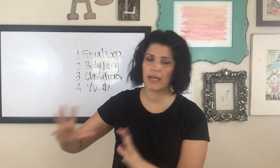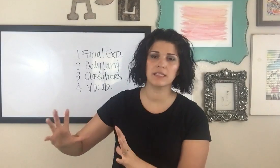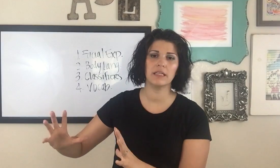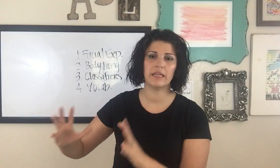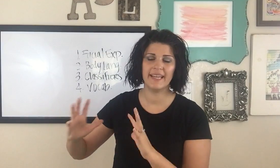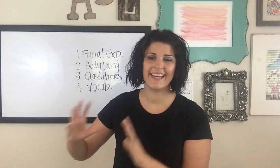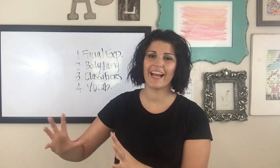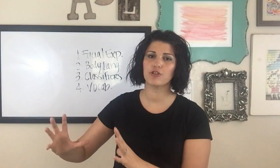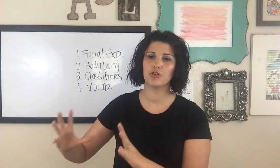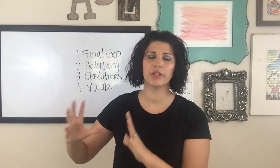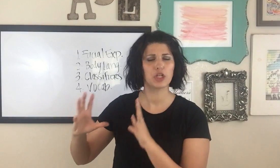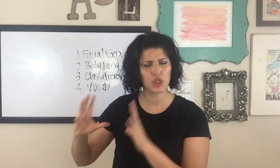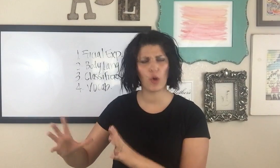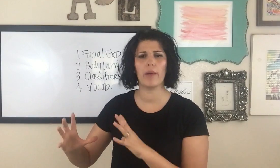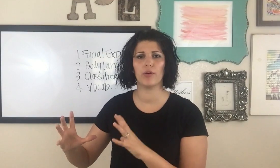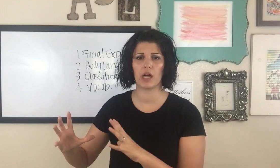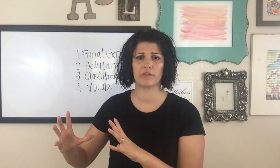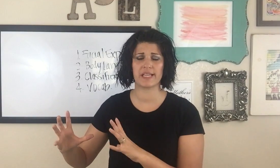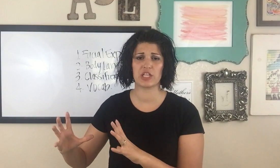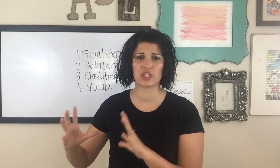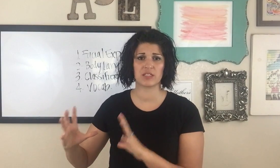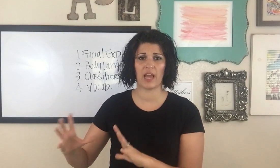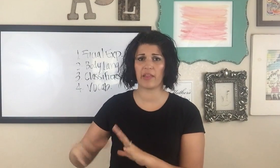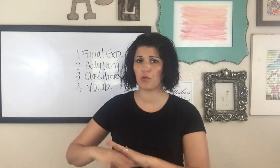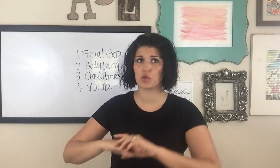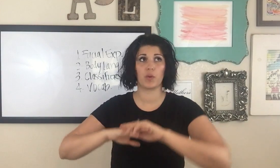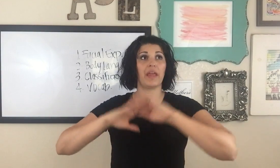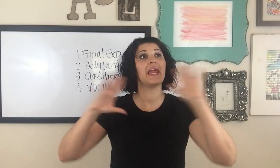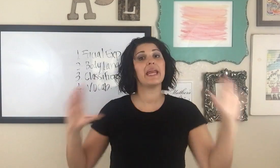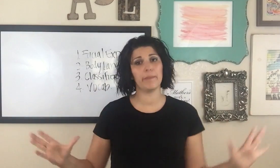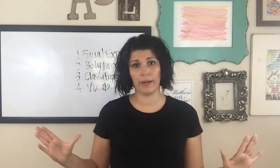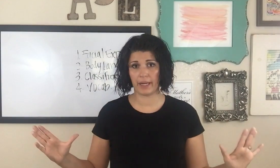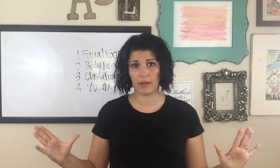excellent natural and enjoyable conversations in sign language with anybody.